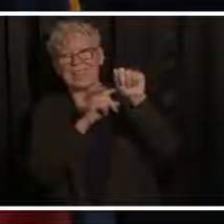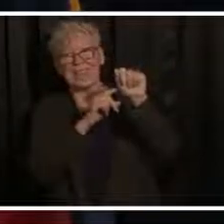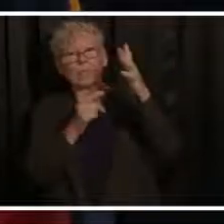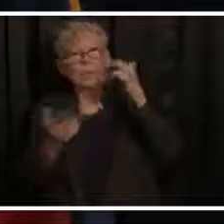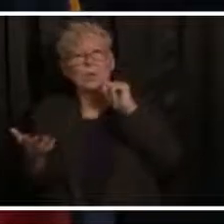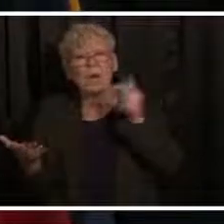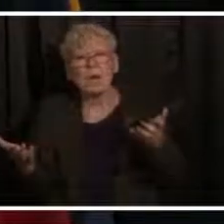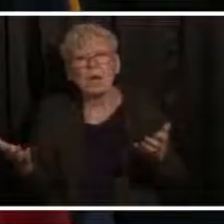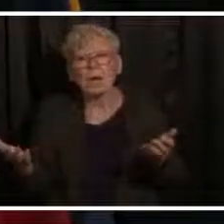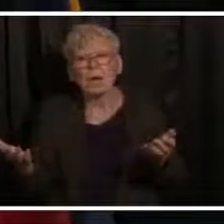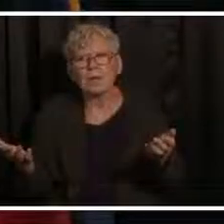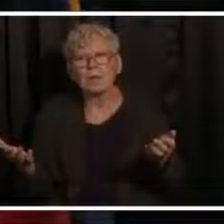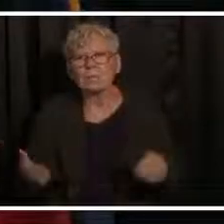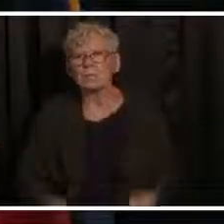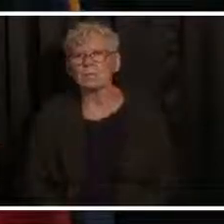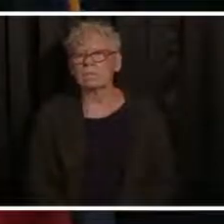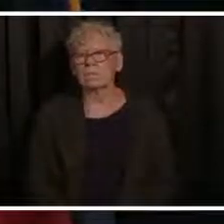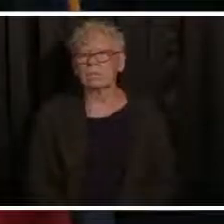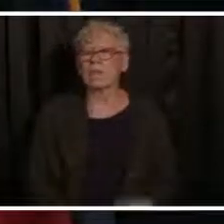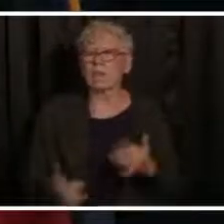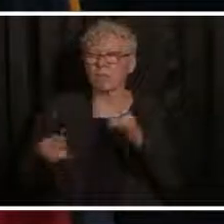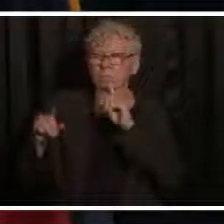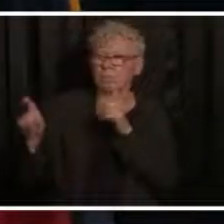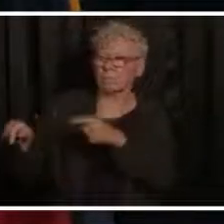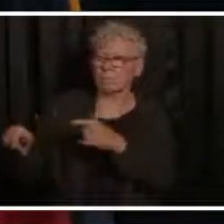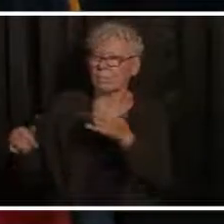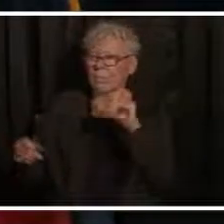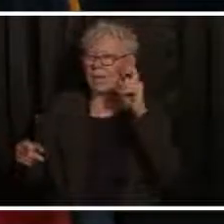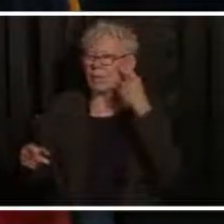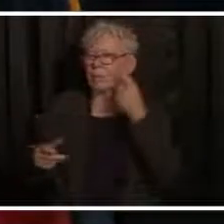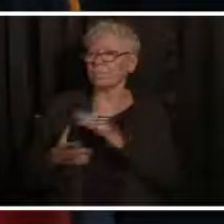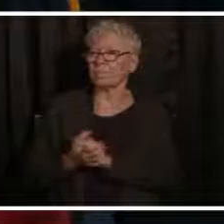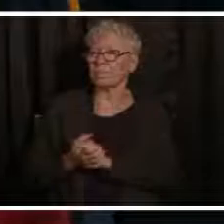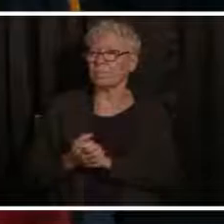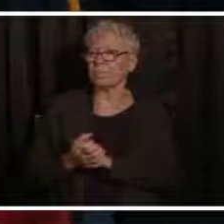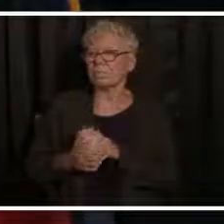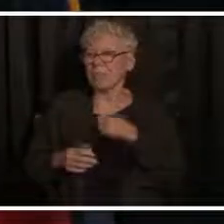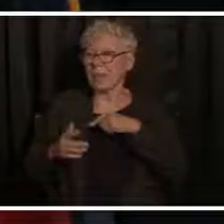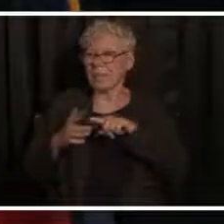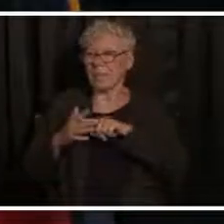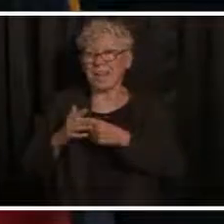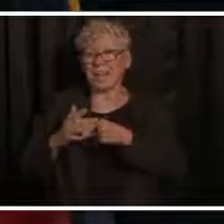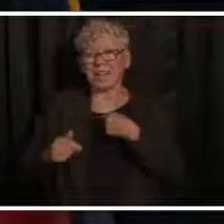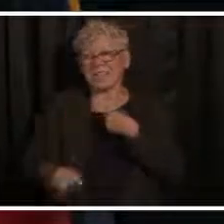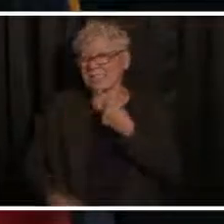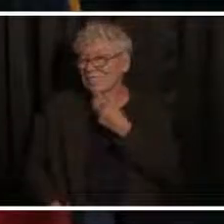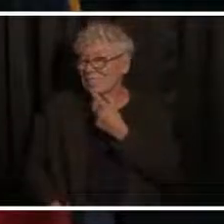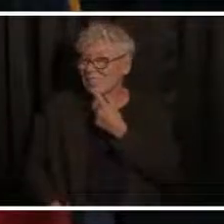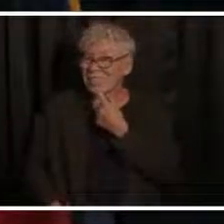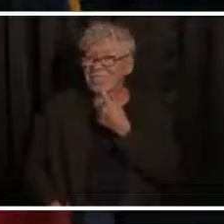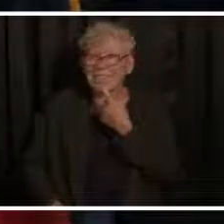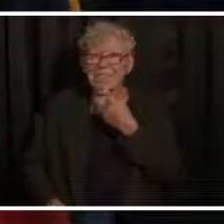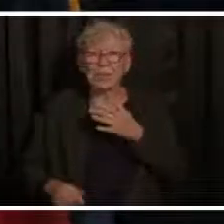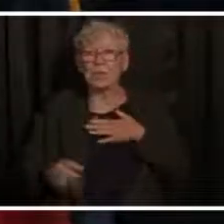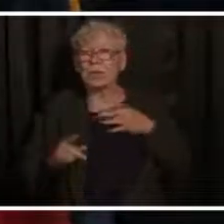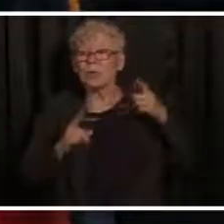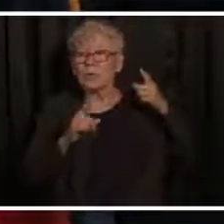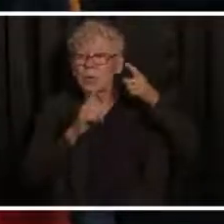and III think I've made it clear from the start the state and Nexus is making sure that our hospital system is not